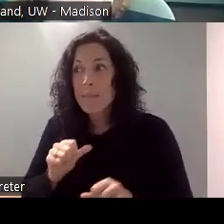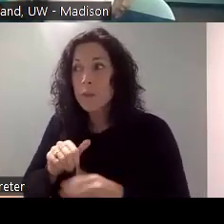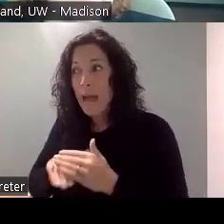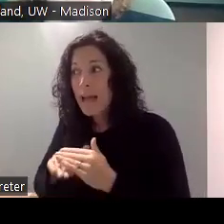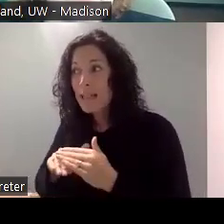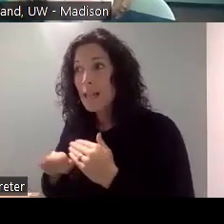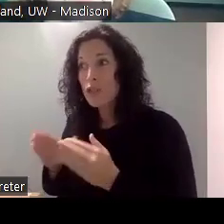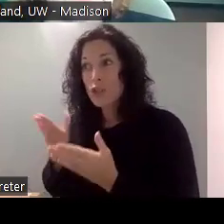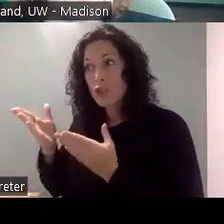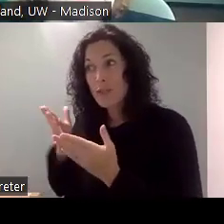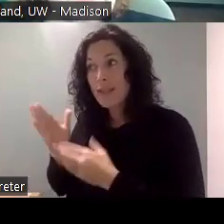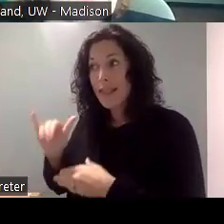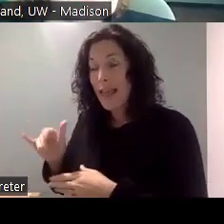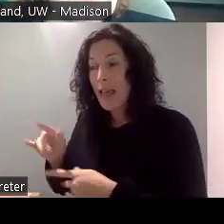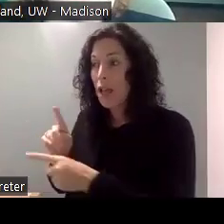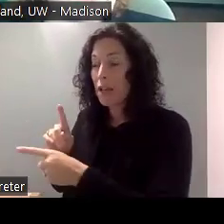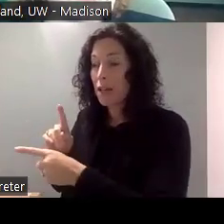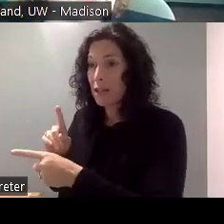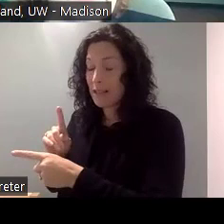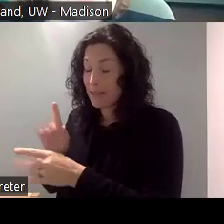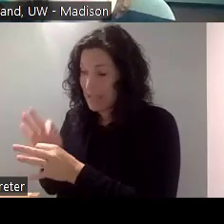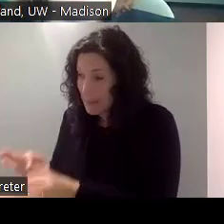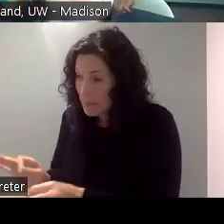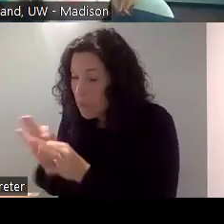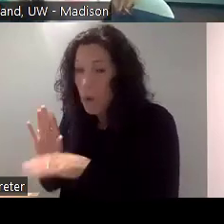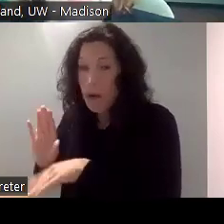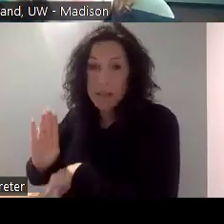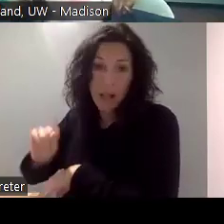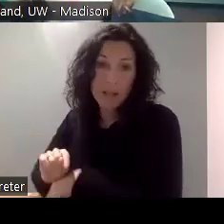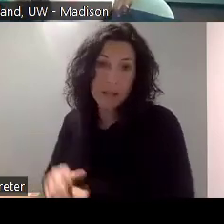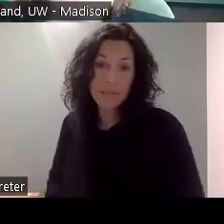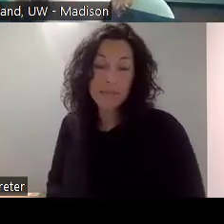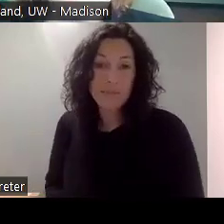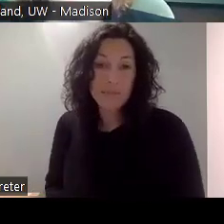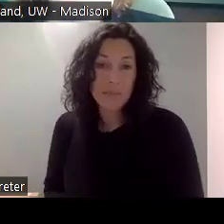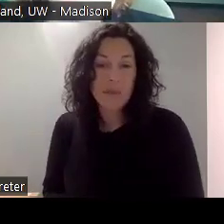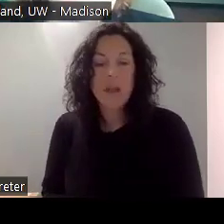of this really key consultant. I never without have guessed it.